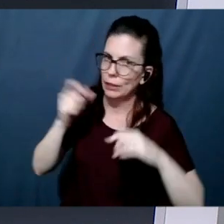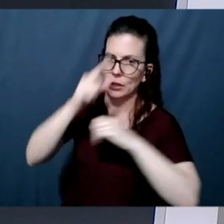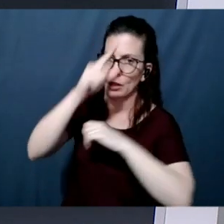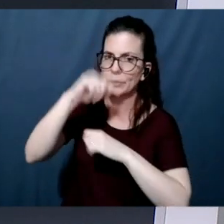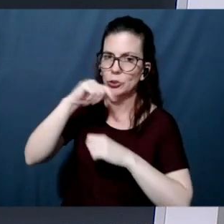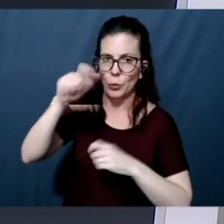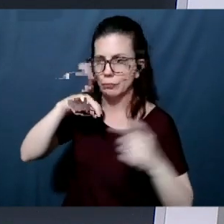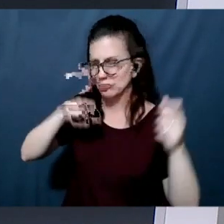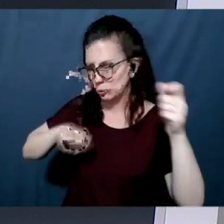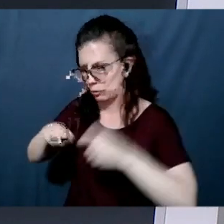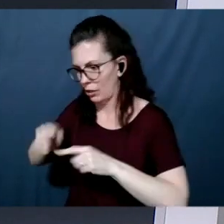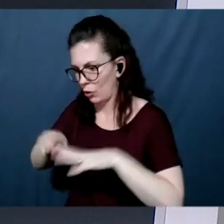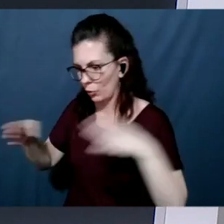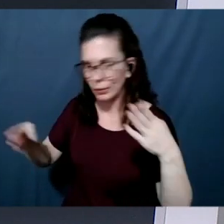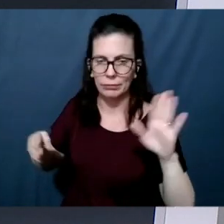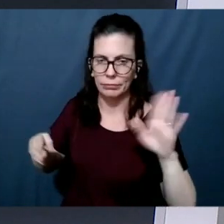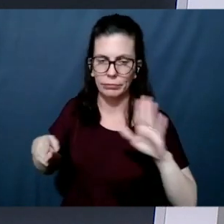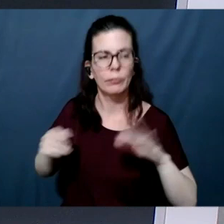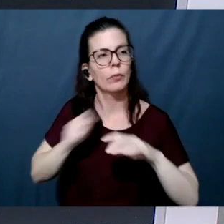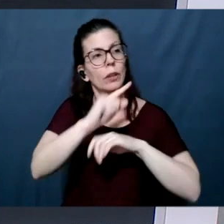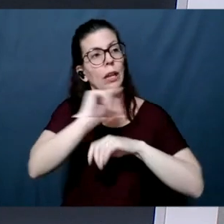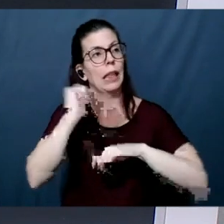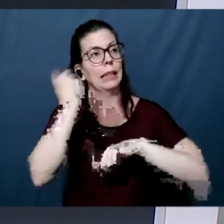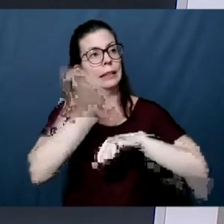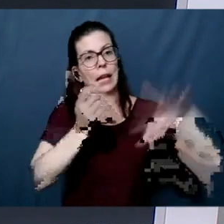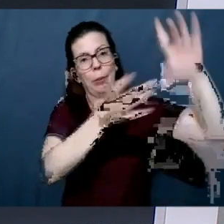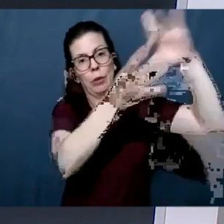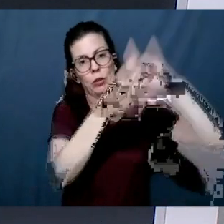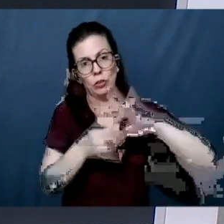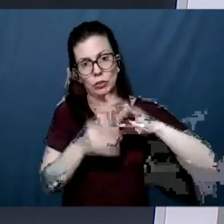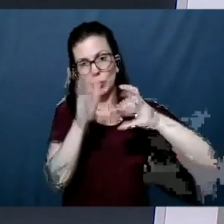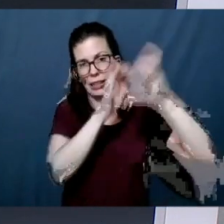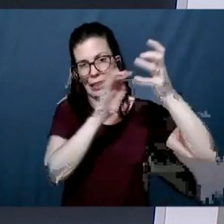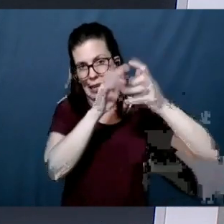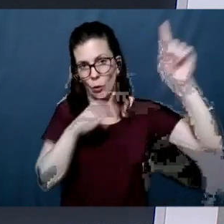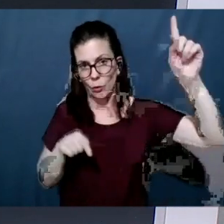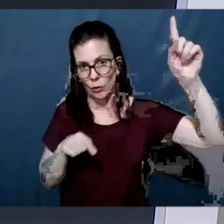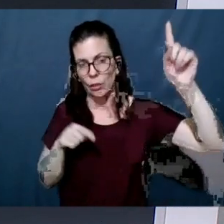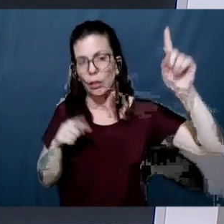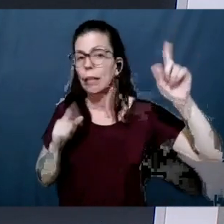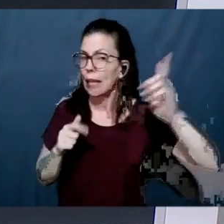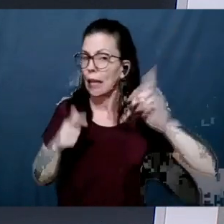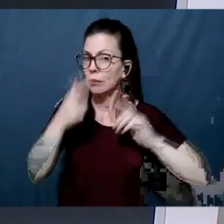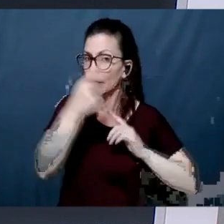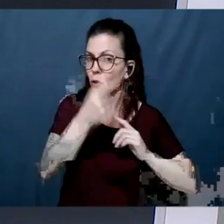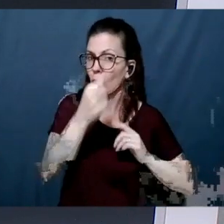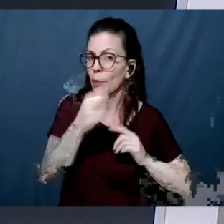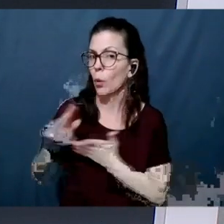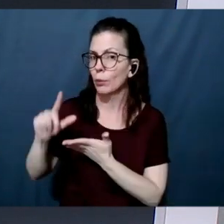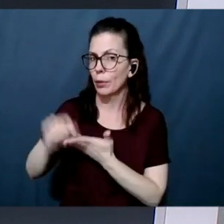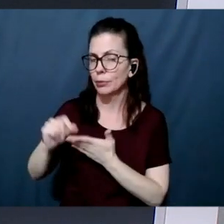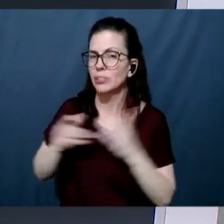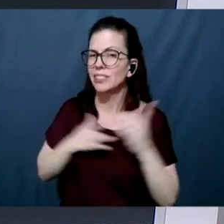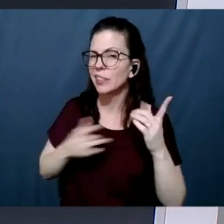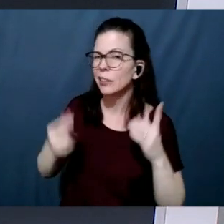And then once that's established is that the device can publish or subscribe. So normally Greengrass will subscribe to topics to know if it needs to do updates